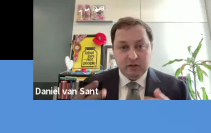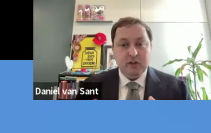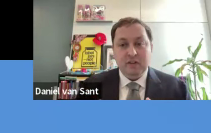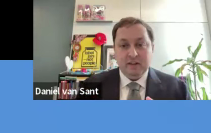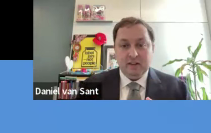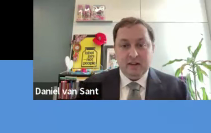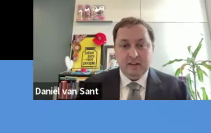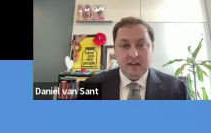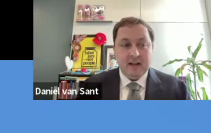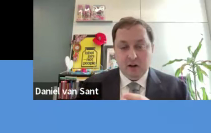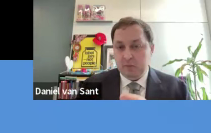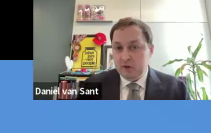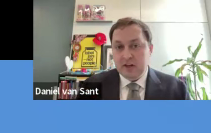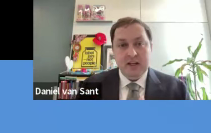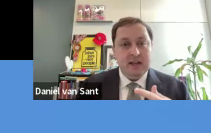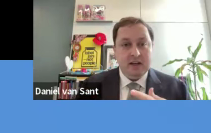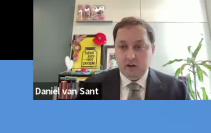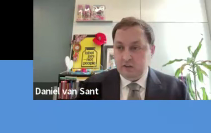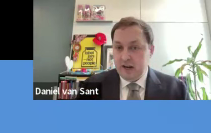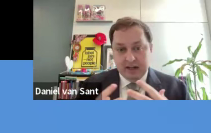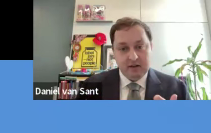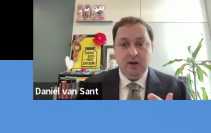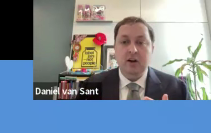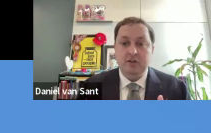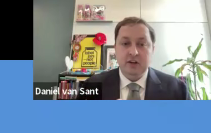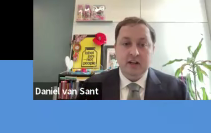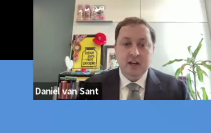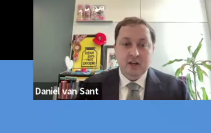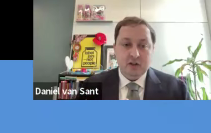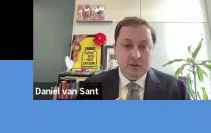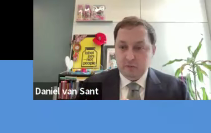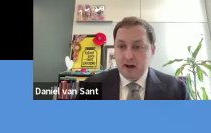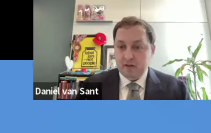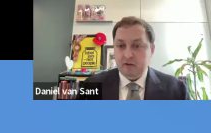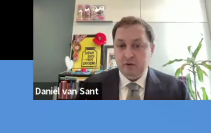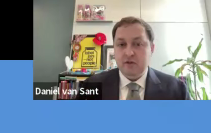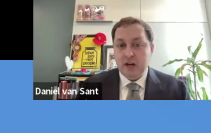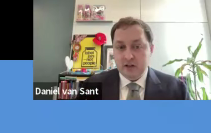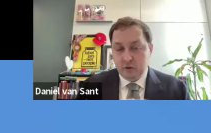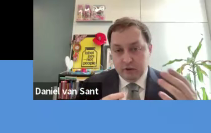but to serve as a site in our community, in our state, in our country to inspire this sort of change.